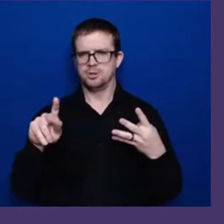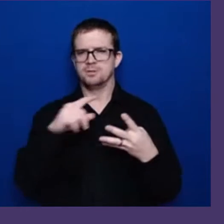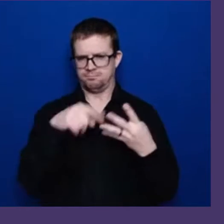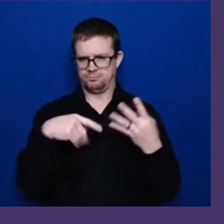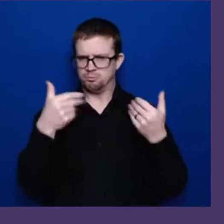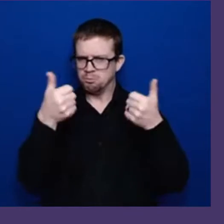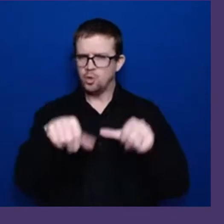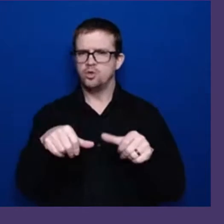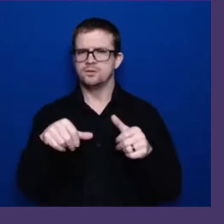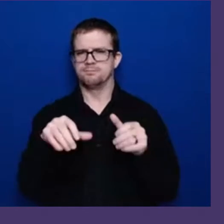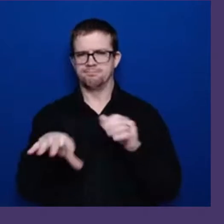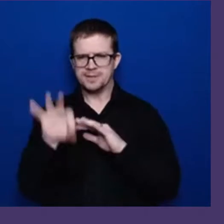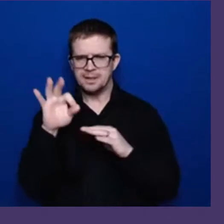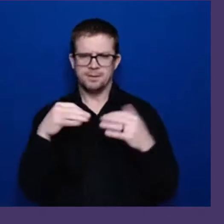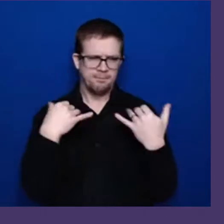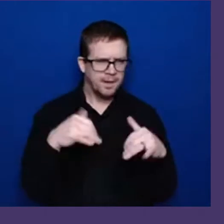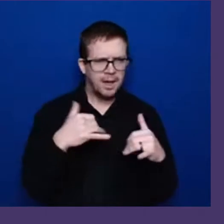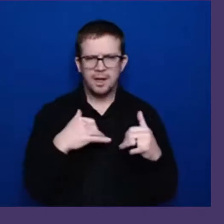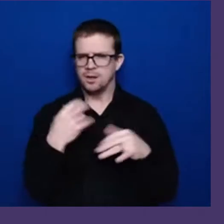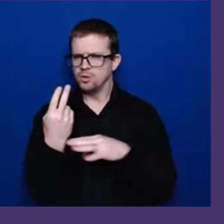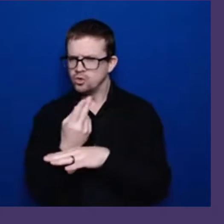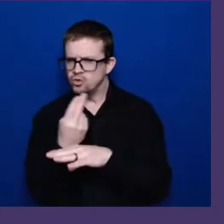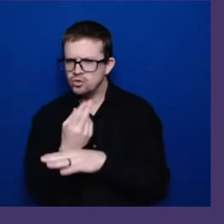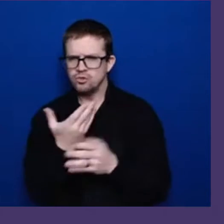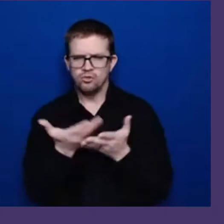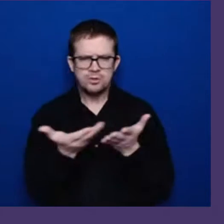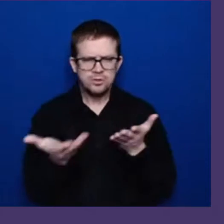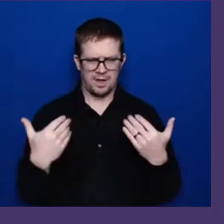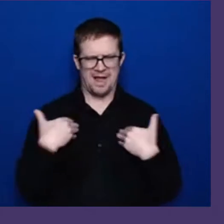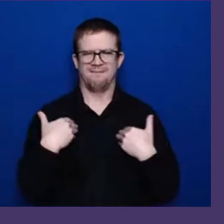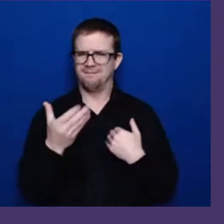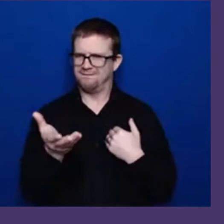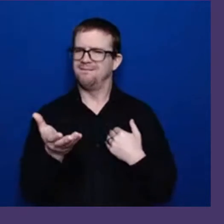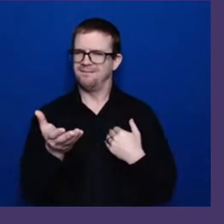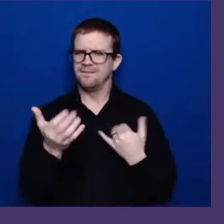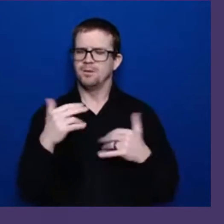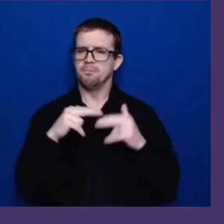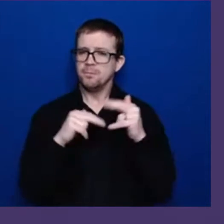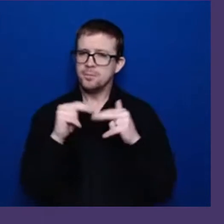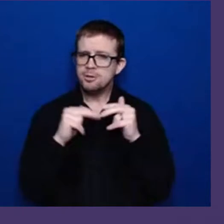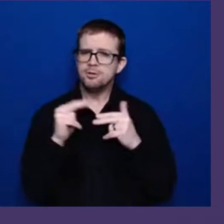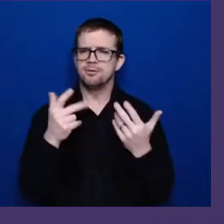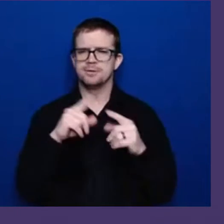We have buildings, we have inclusive design, we have mental health, innovation,